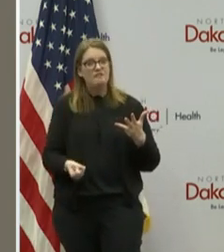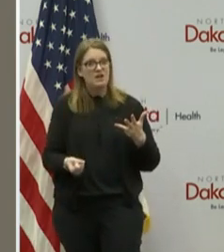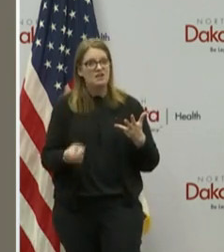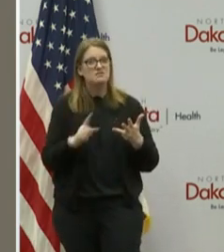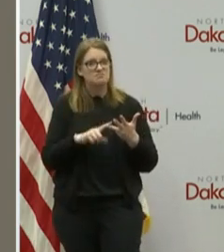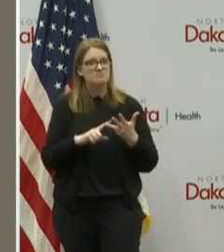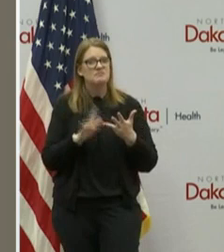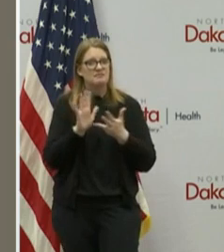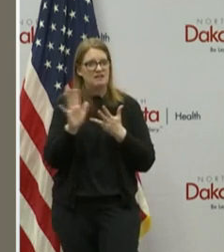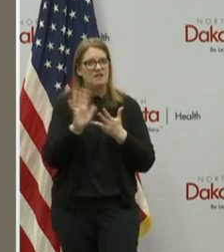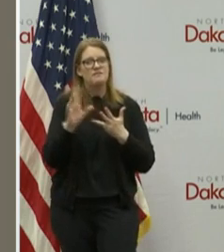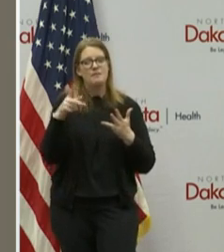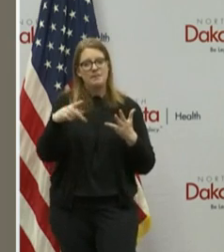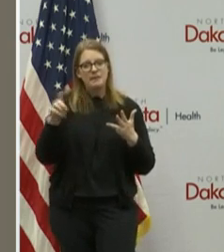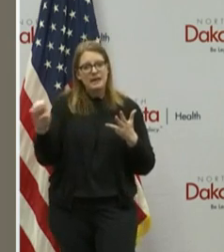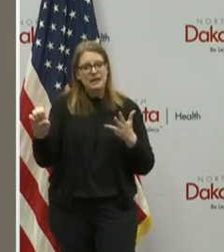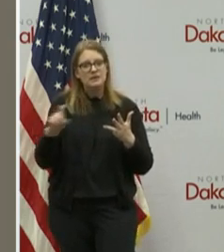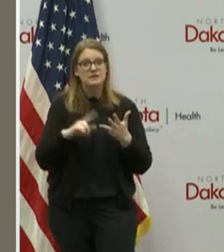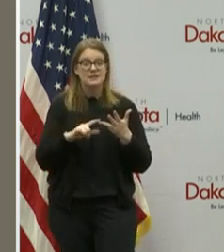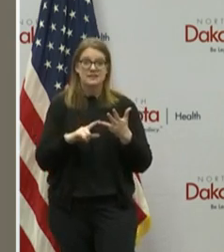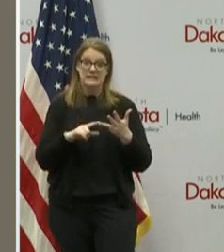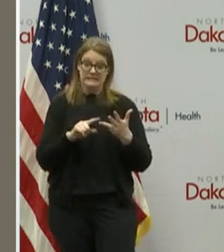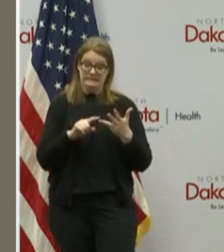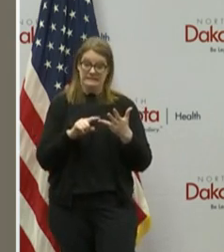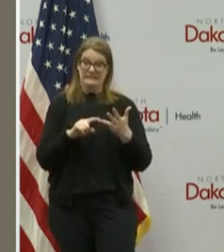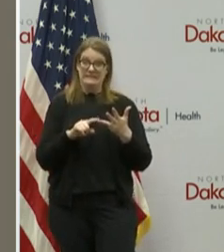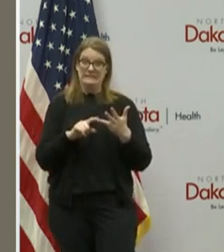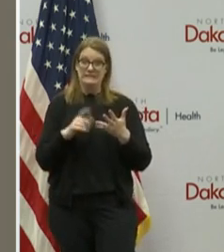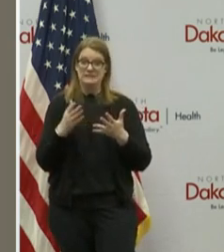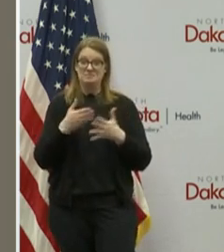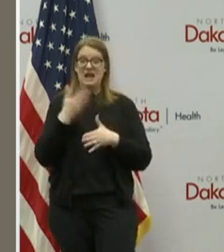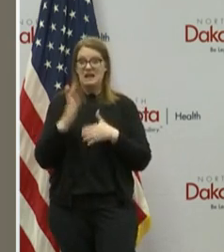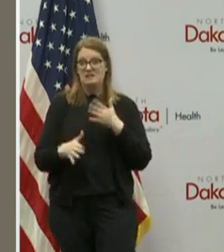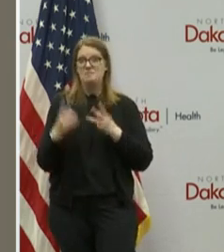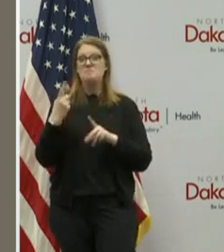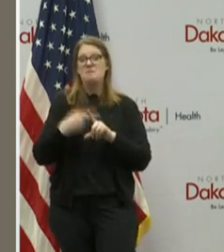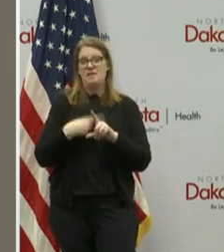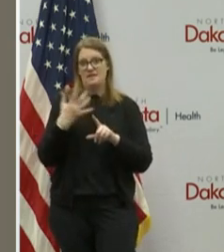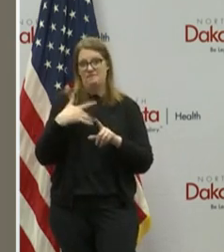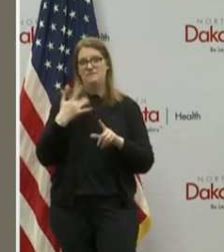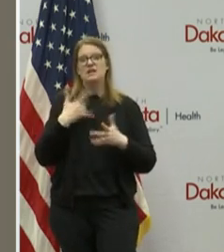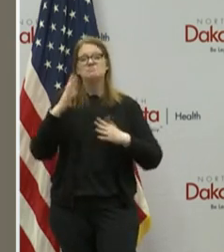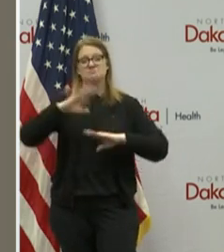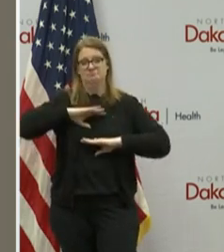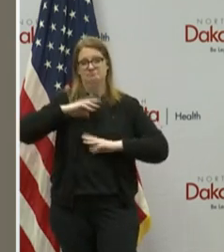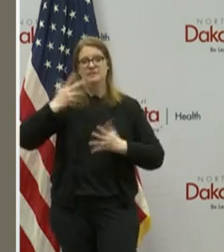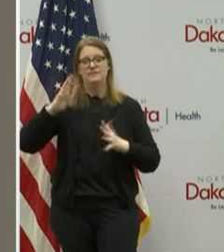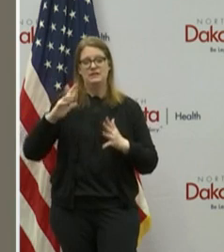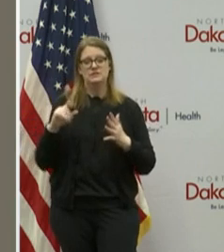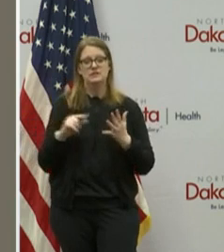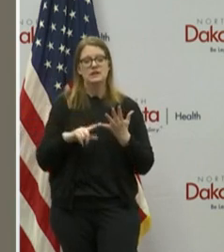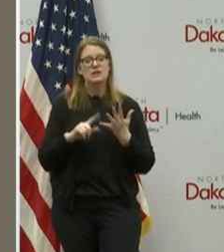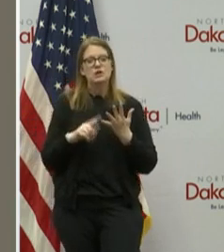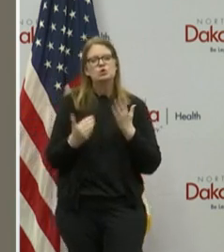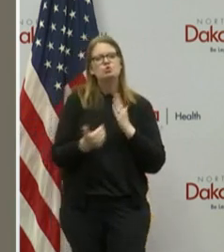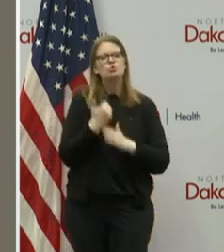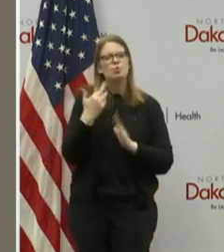CARE. PPE, WE ARE IN GOOD SHAPE RIGHT NOW AND WILL CONTINUE TO MONITOR THAT. WE WOULD THINK BY THE END OF THE MONTH THAT COULD HAVE A